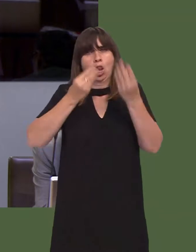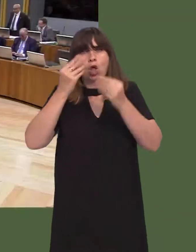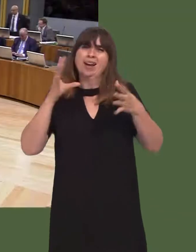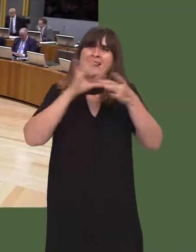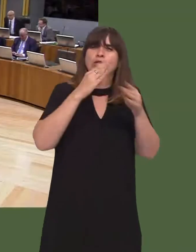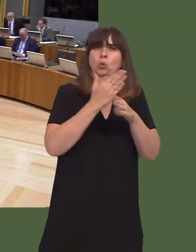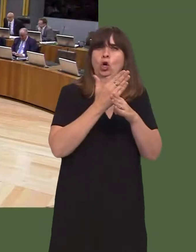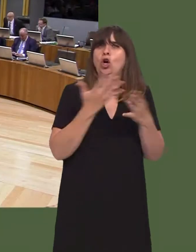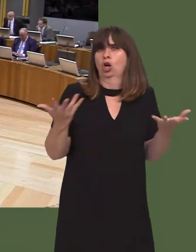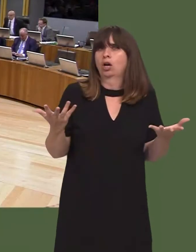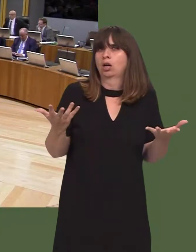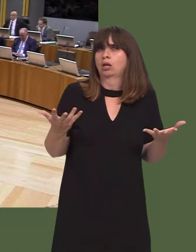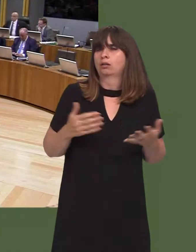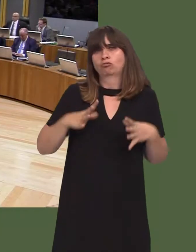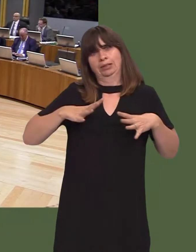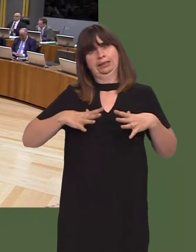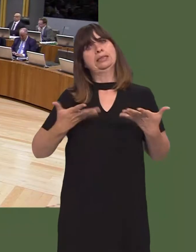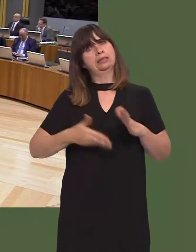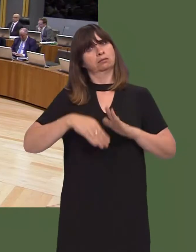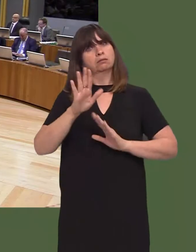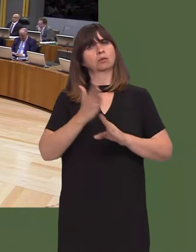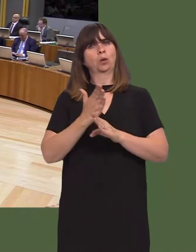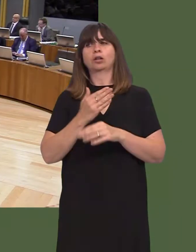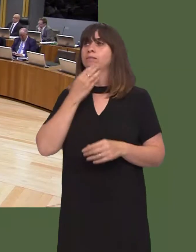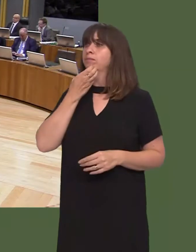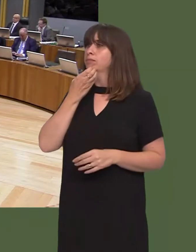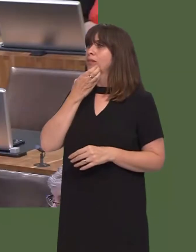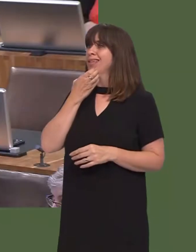Carwyn Jones: We work very closely, of course, with employers because we know that work-based